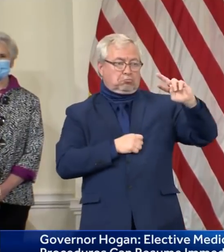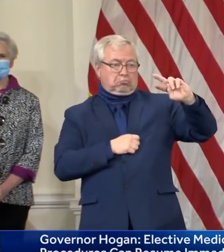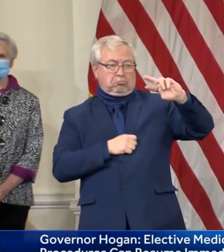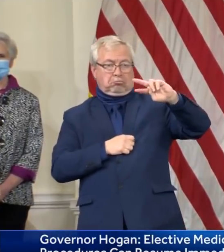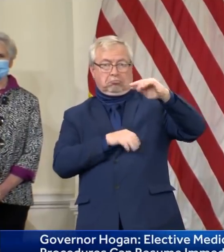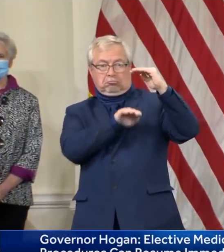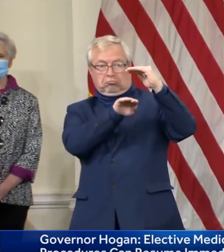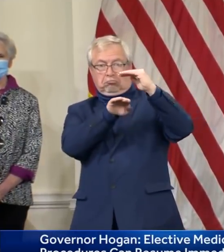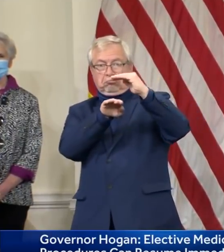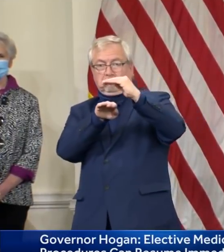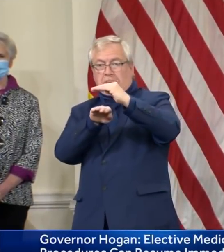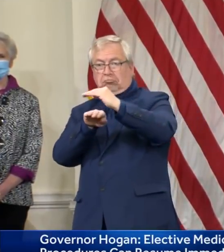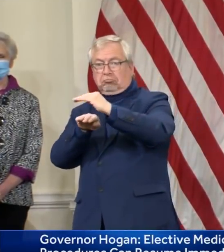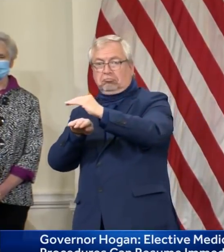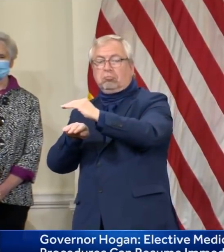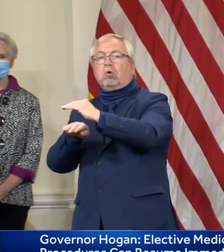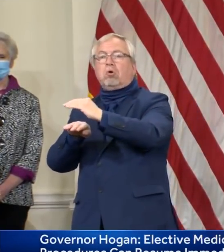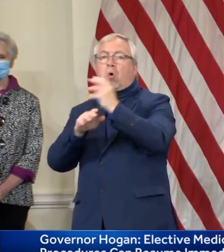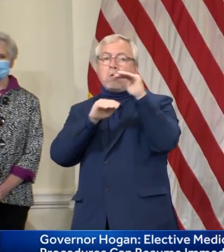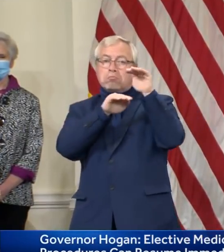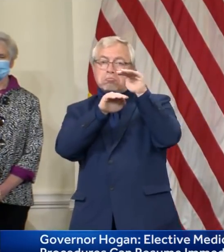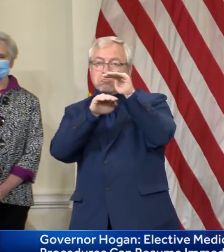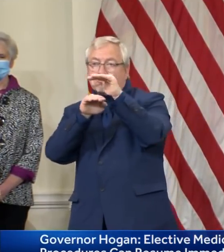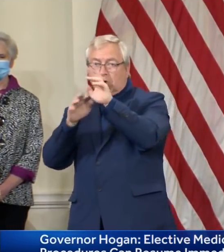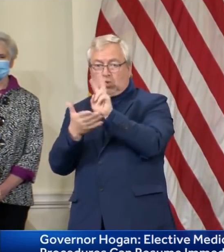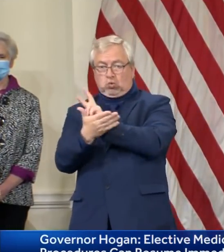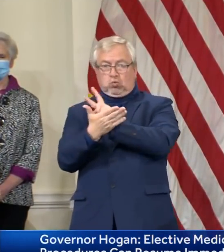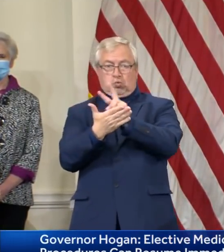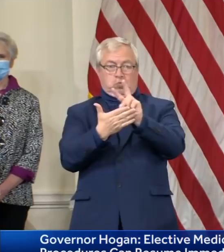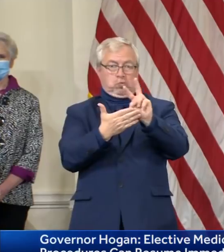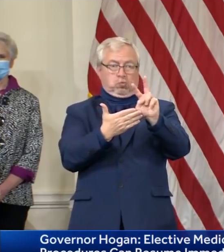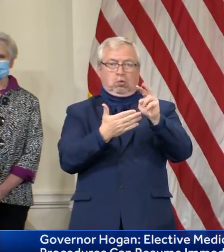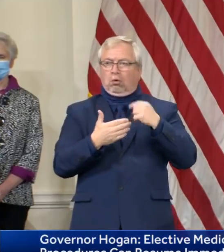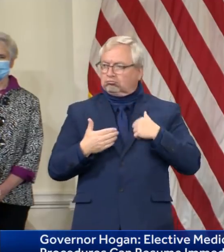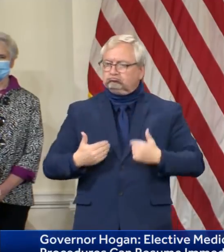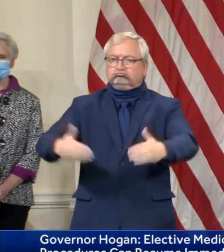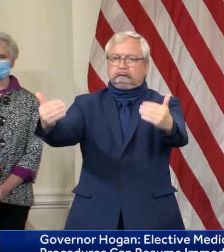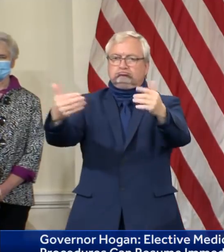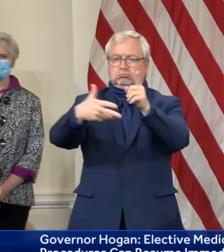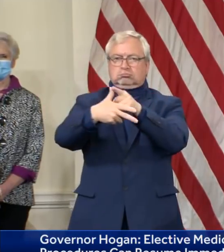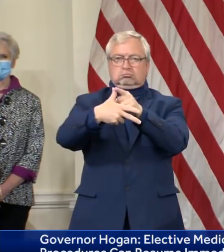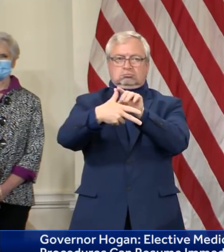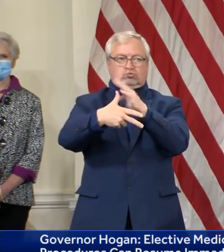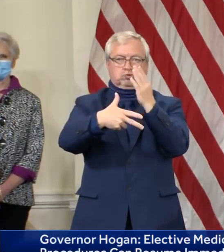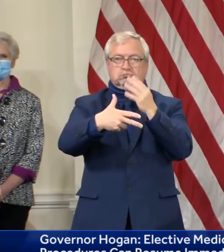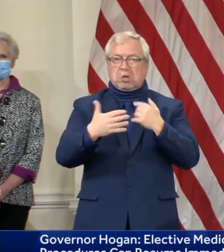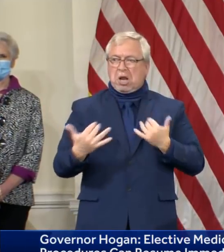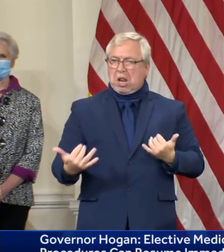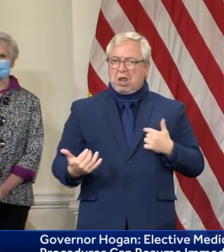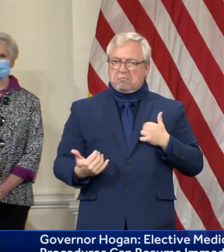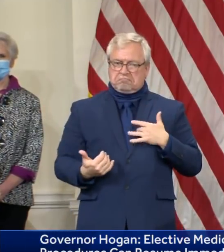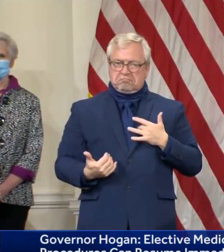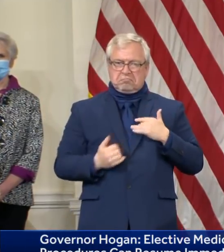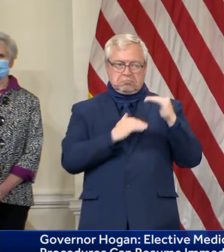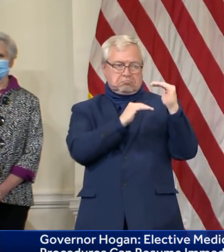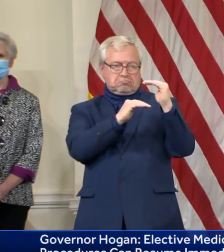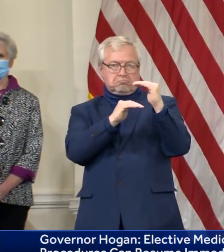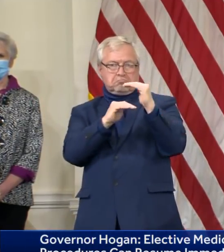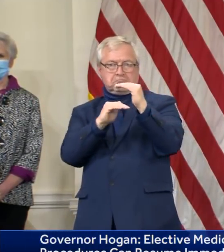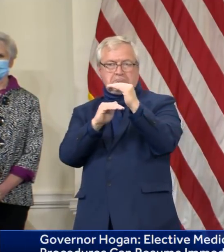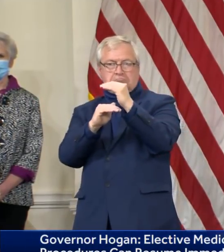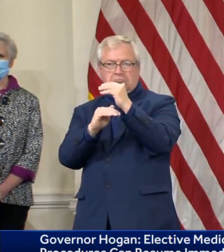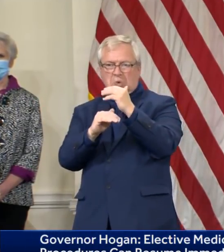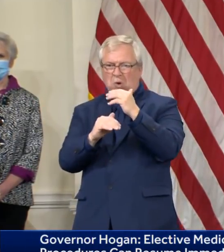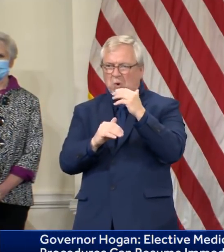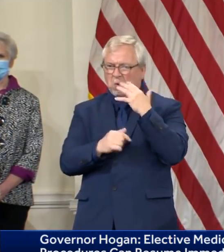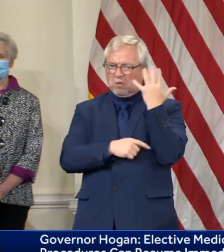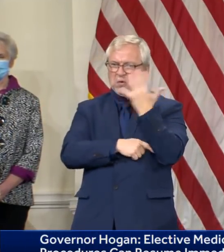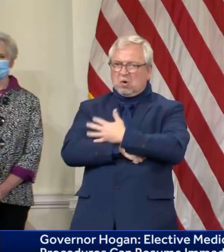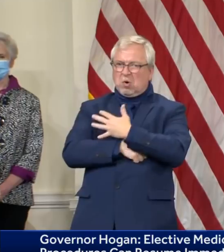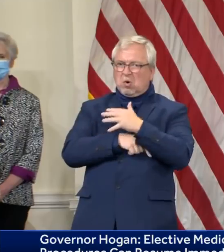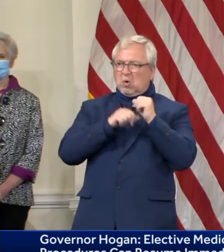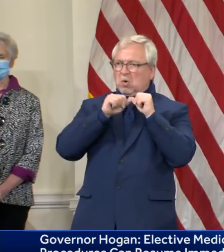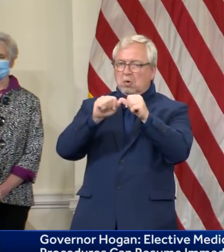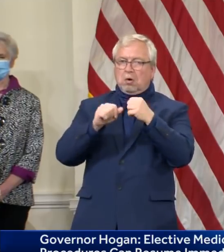12 DAYS AGO, I SAID IF THE NUMBERS CONTINUE TO HAVE THESE KINDS OF TRANS OVER TWO WEEKS, WE WOULD BE READY TO MOVE INTO PHASE ONE.